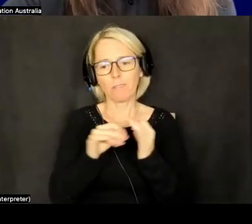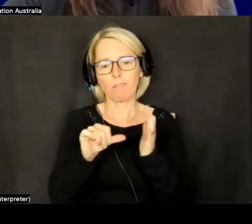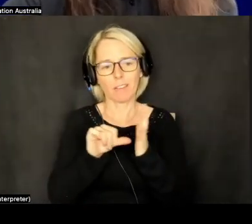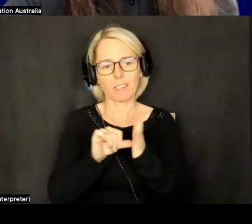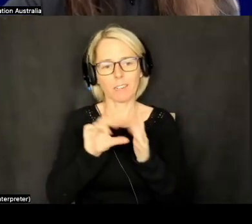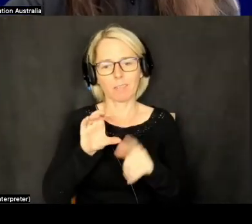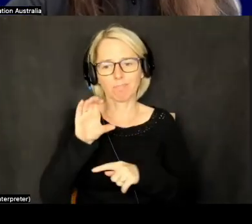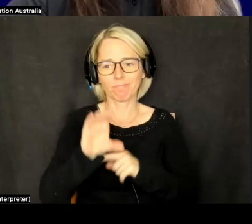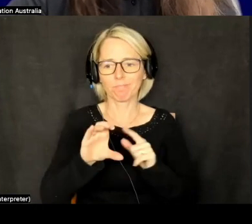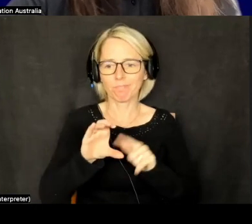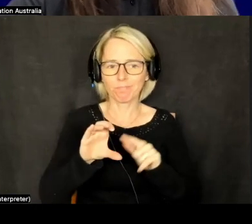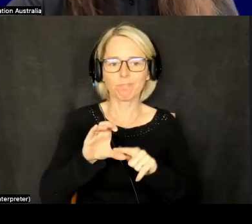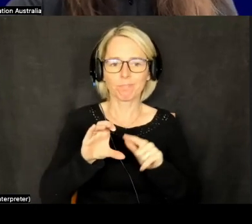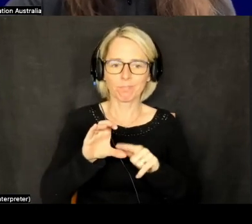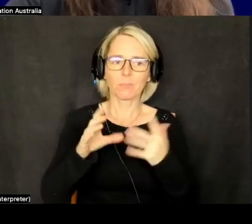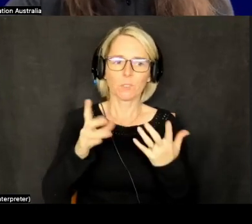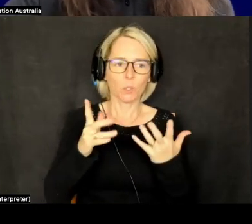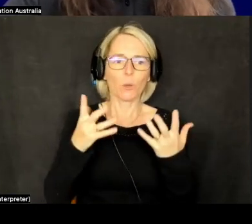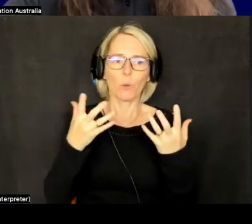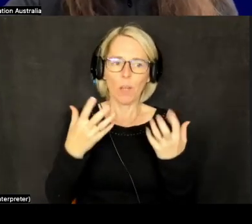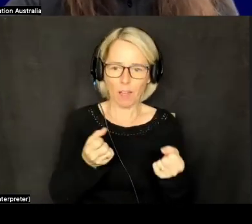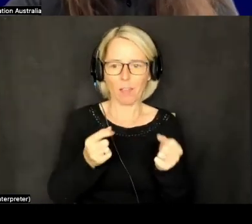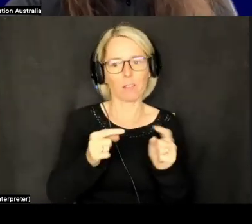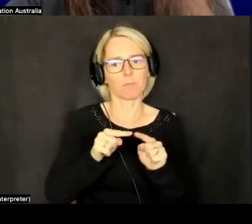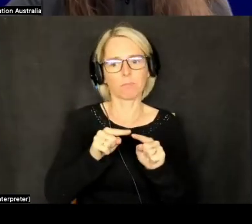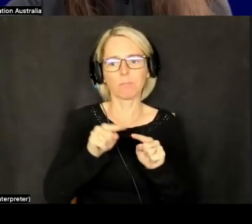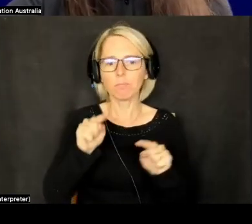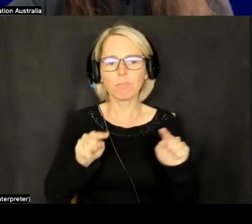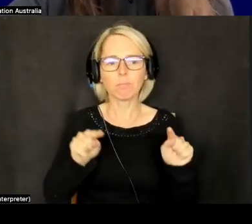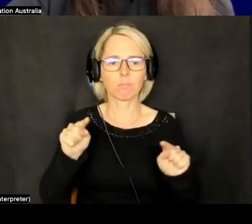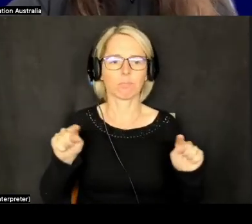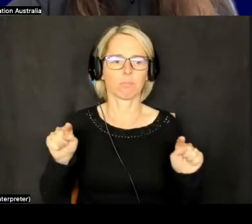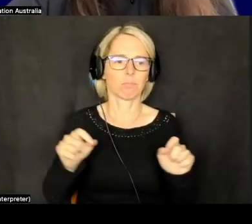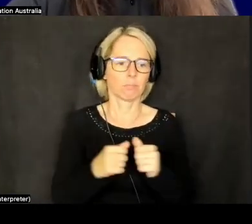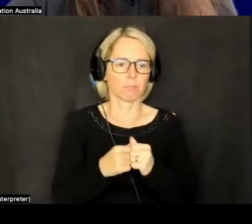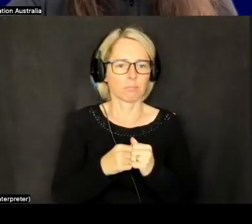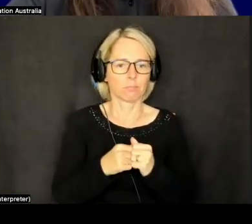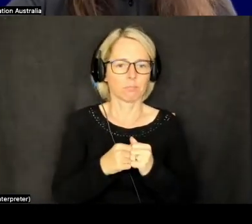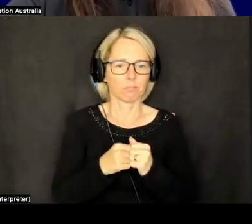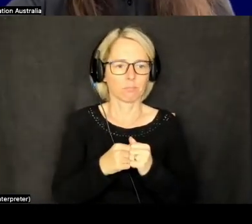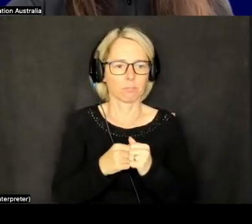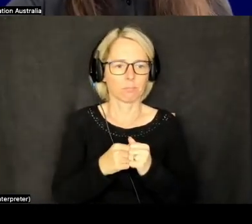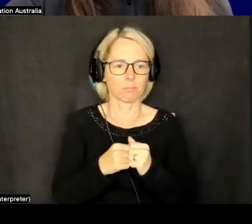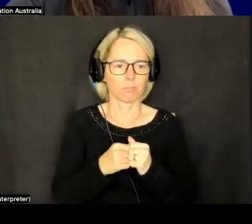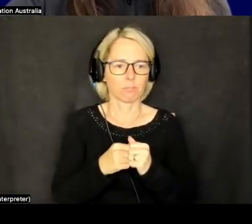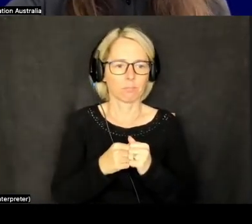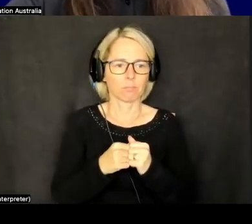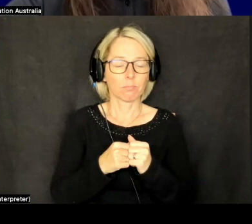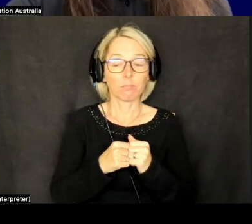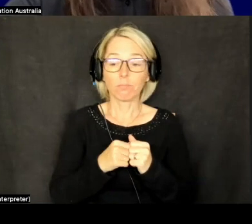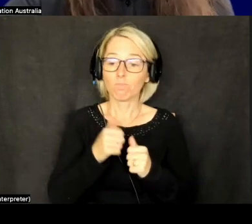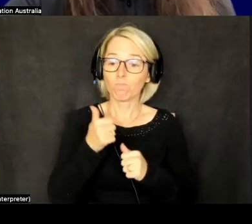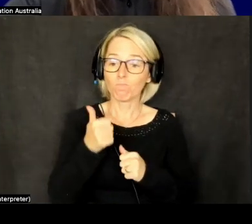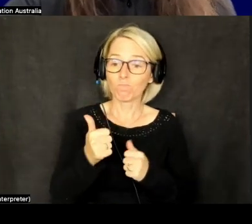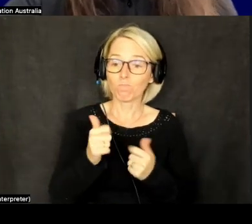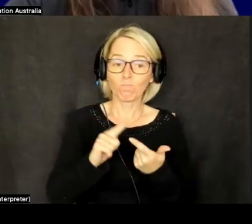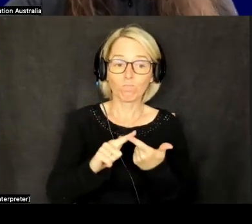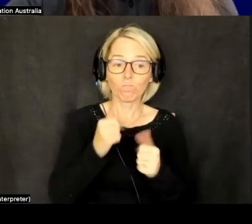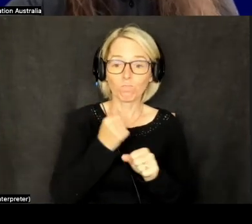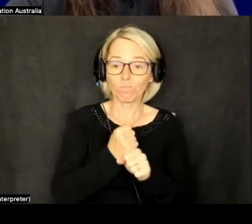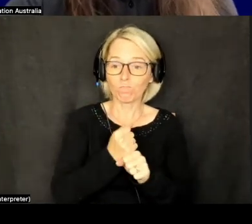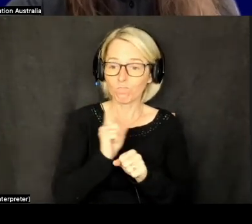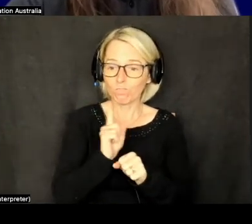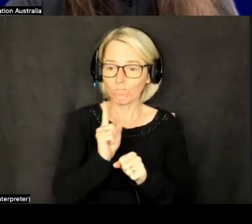is funded to do what, but you can take, I guess, the ideal examples discussed here and incorporate